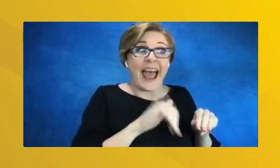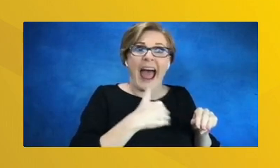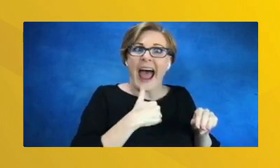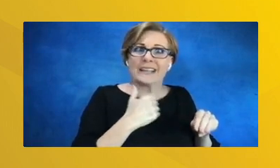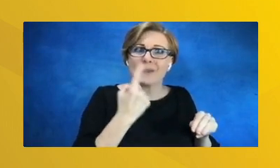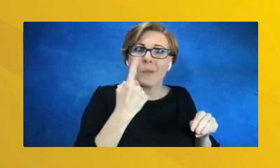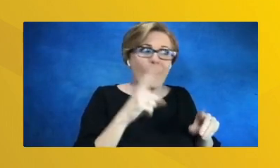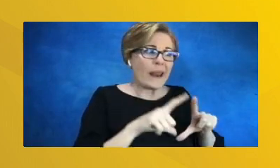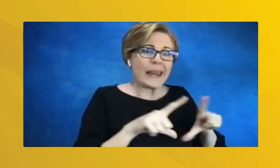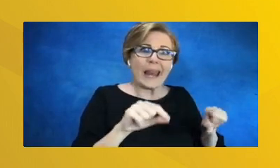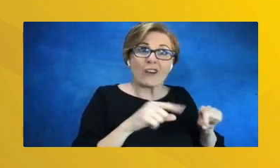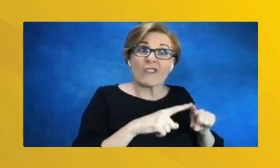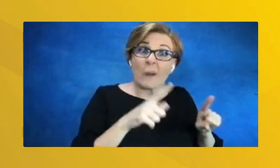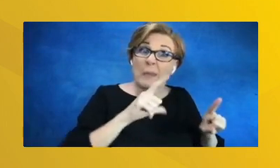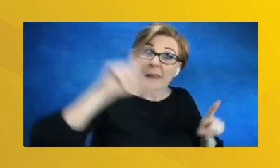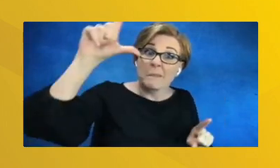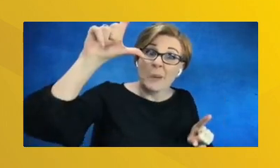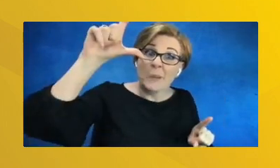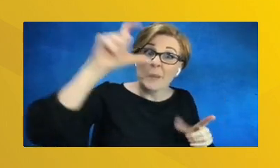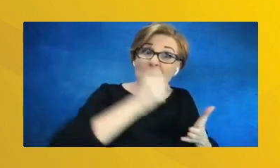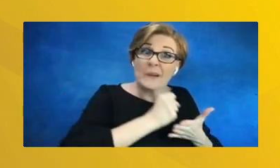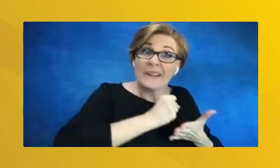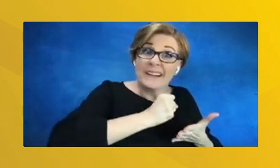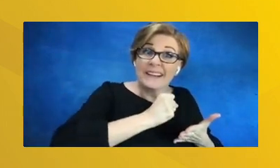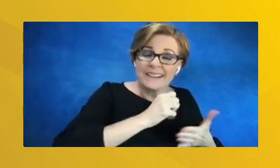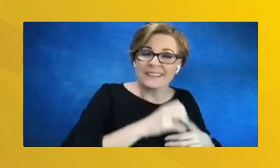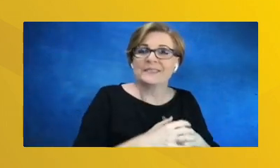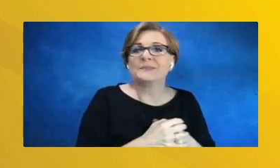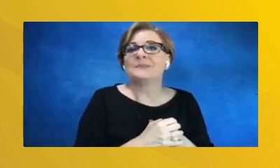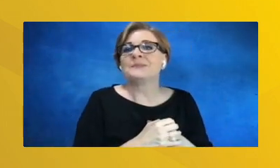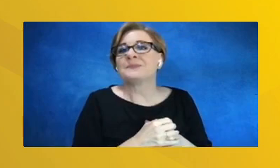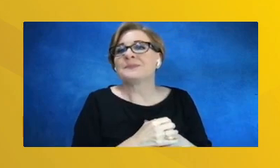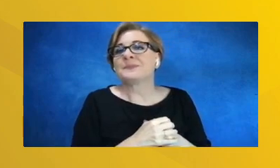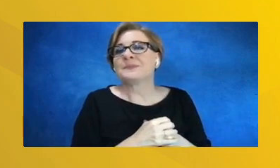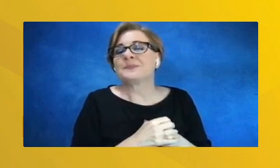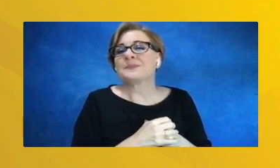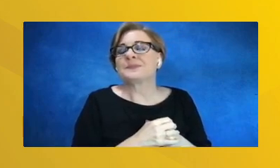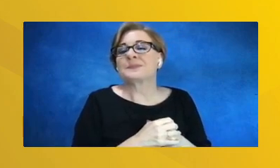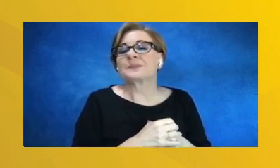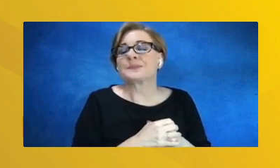So next slide, please. OK.